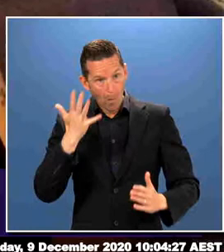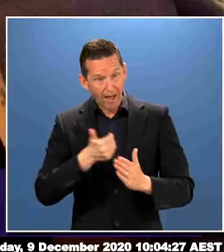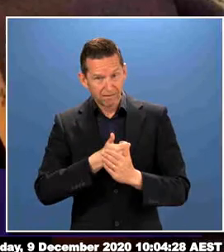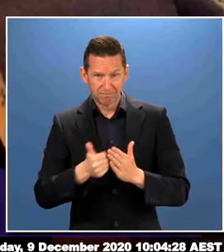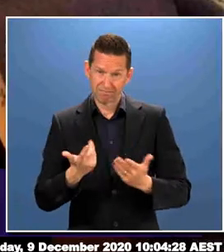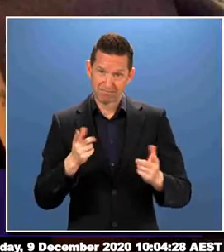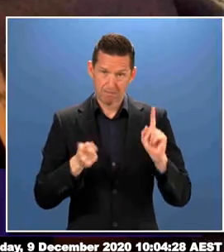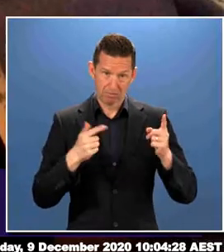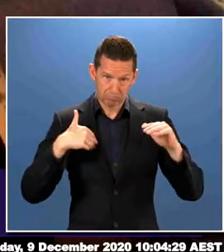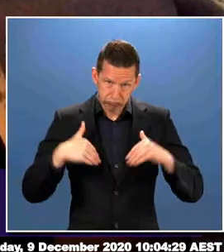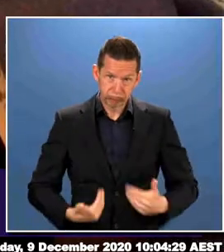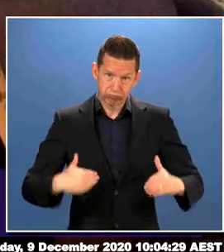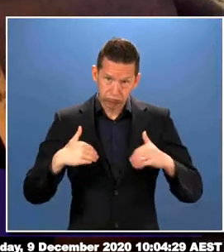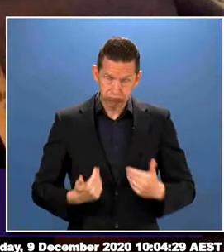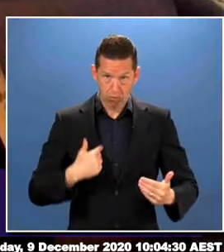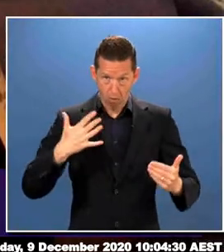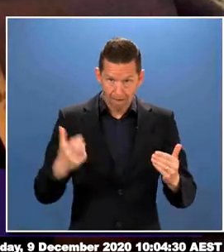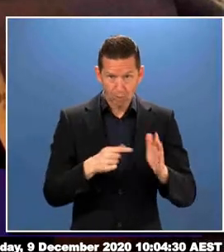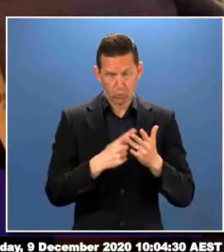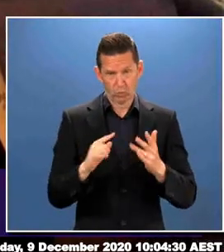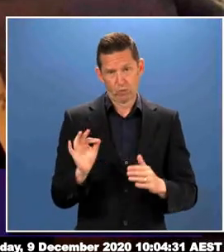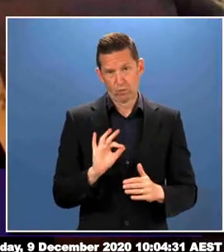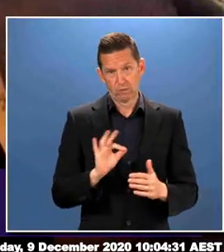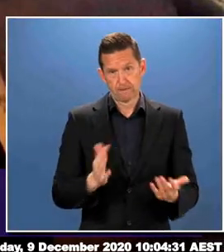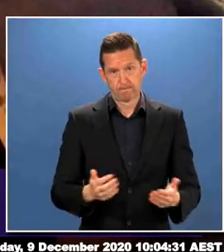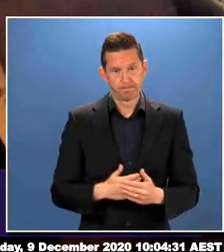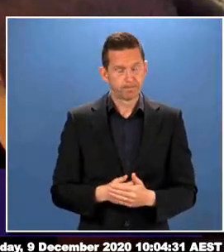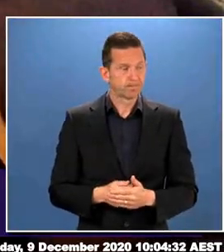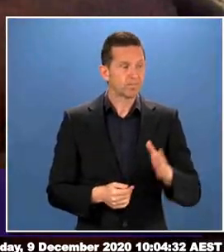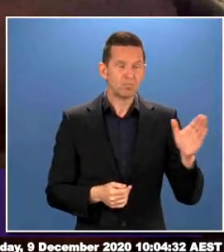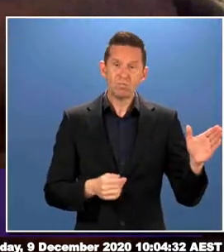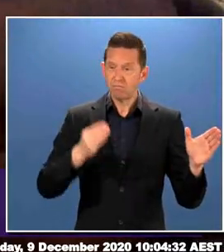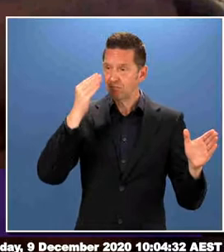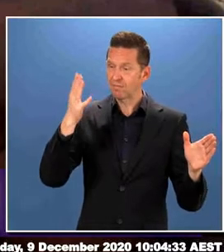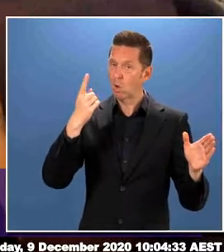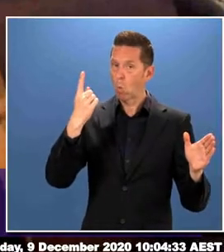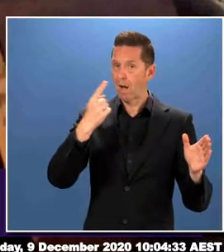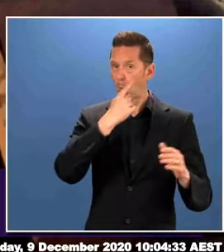you know what I mean? One of our witnesses yesterday, Jess, described it as,